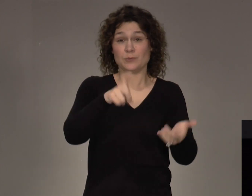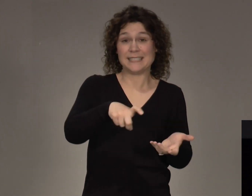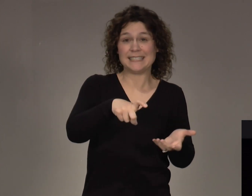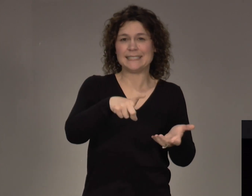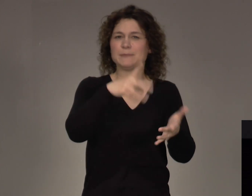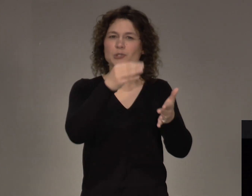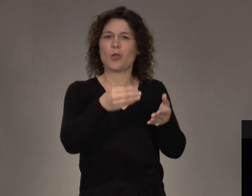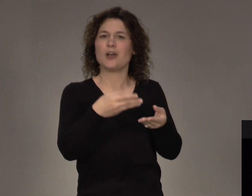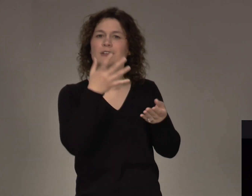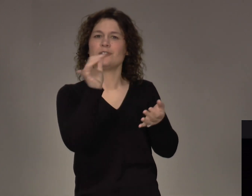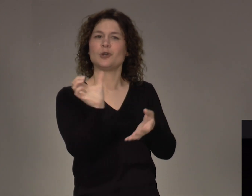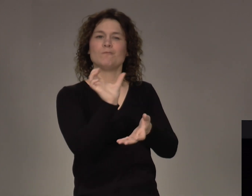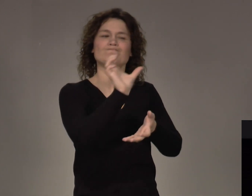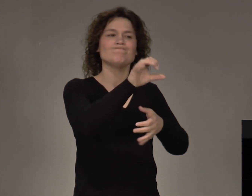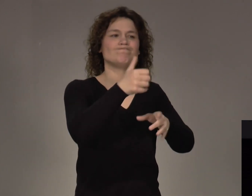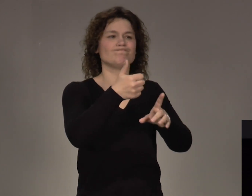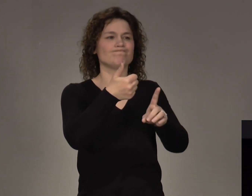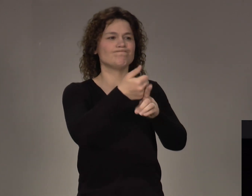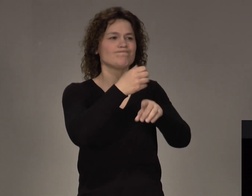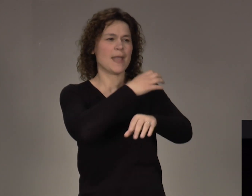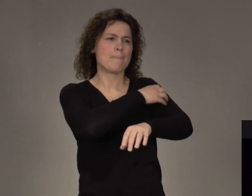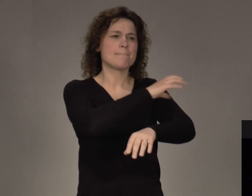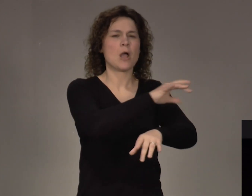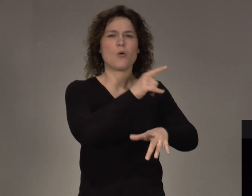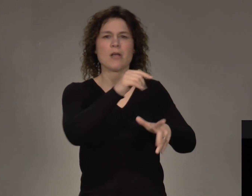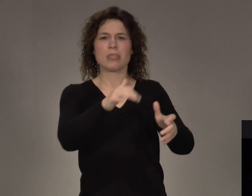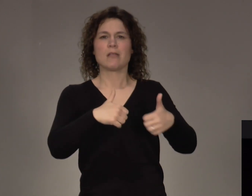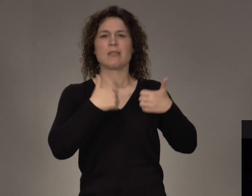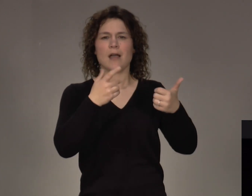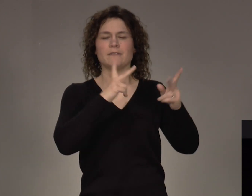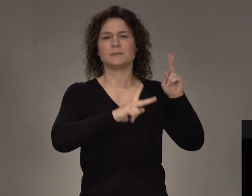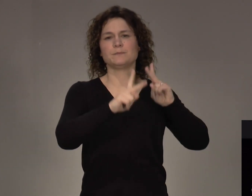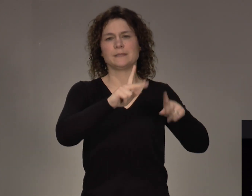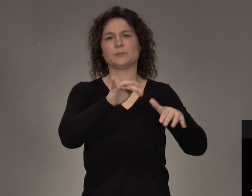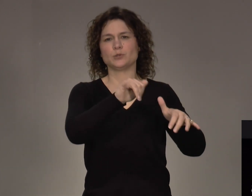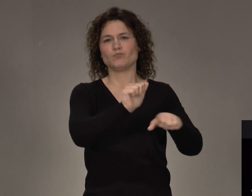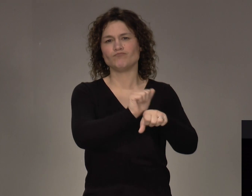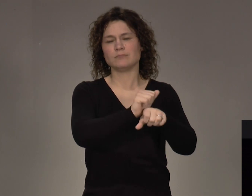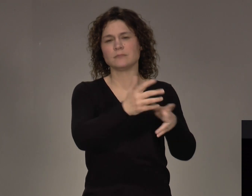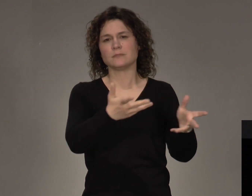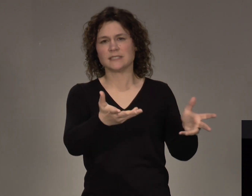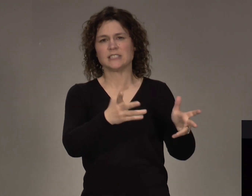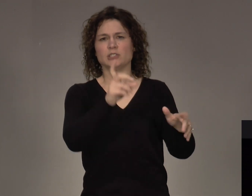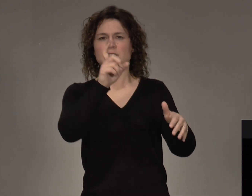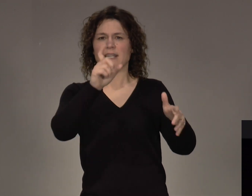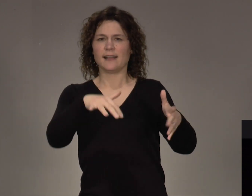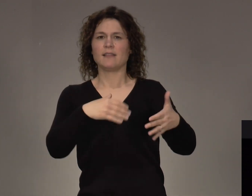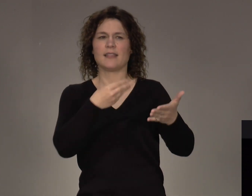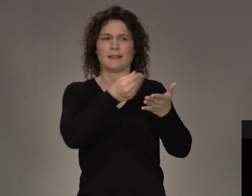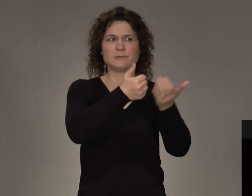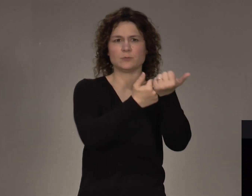empowering the lives of Image-Bearers. Our own food pantry continues Monday